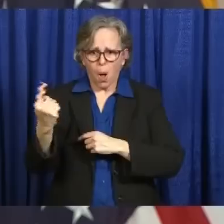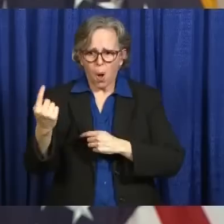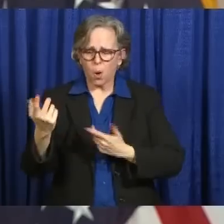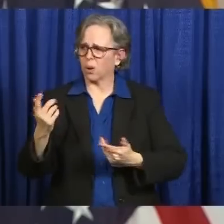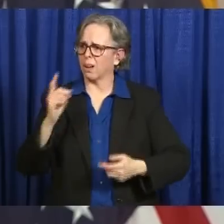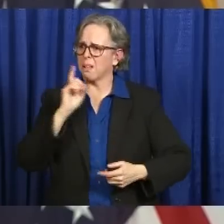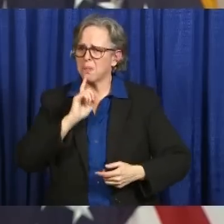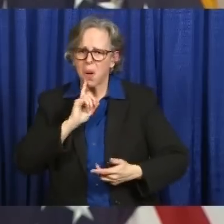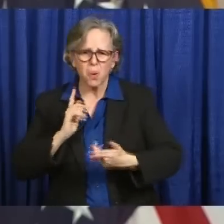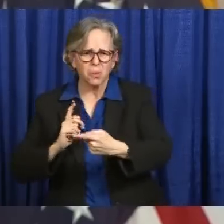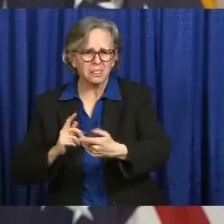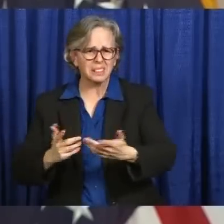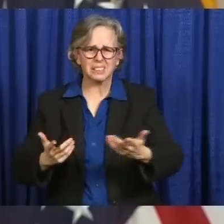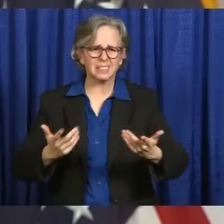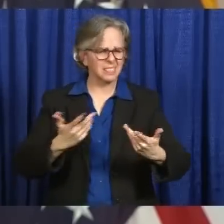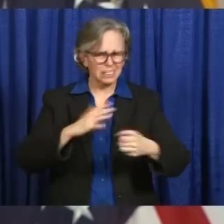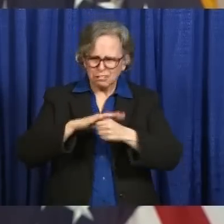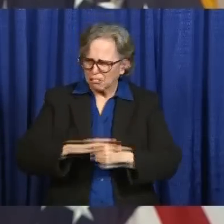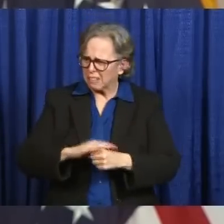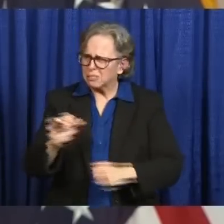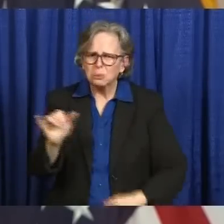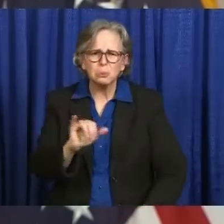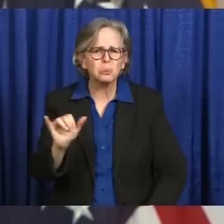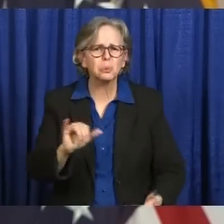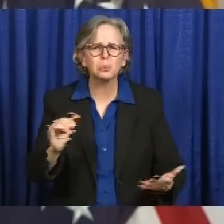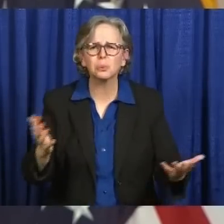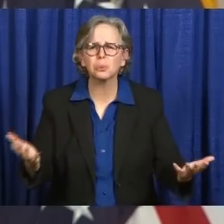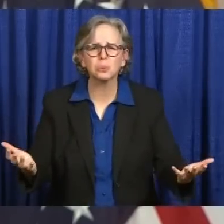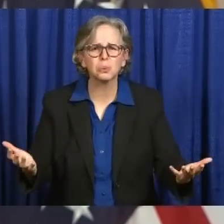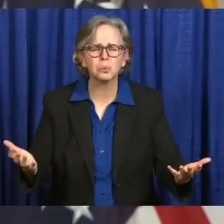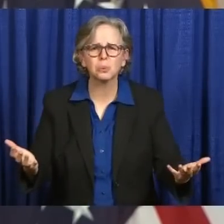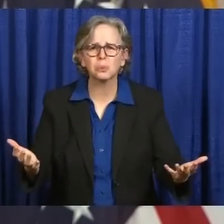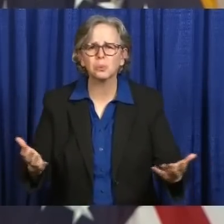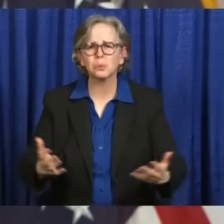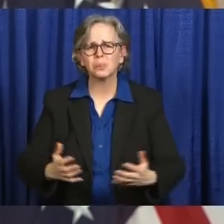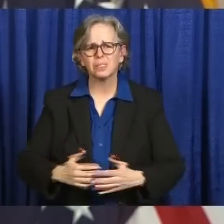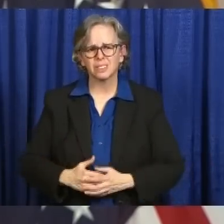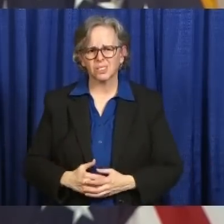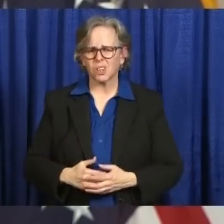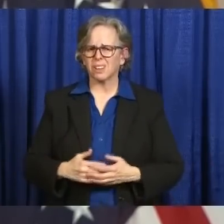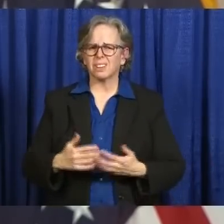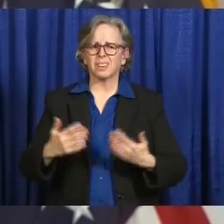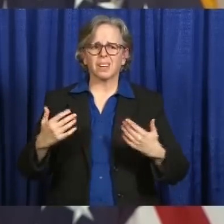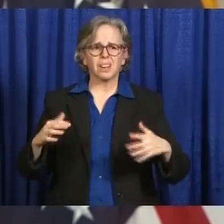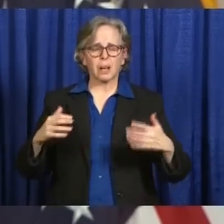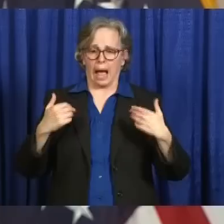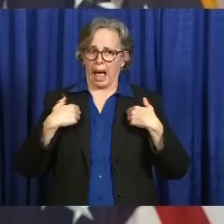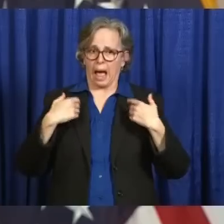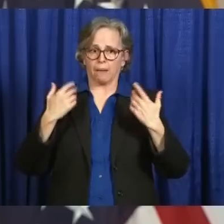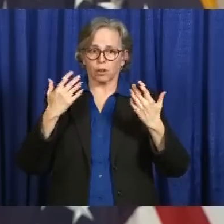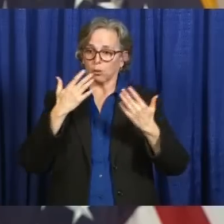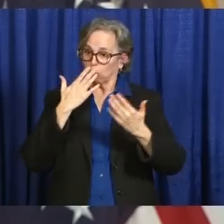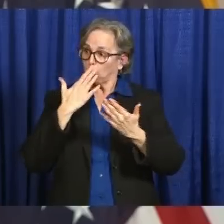DIFFERENT WAYS. FOR THOSE OF US LIVING ALONE, IT CAN BE LONELY,